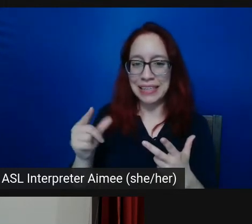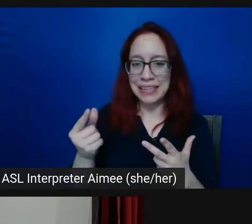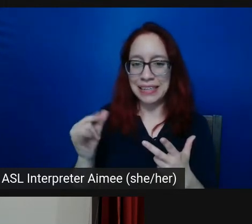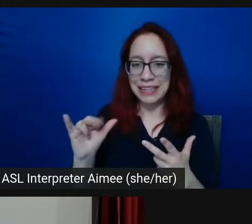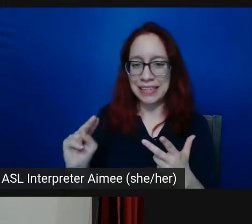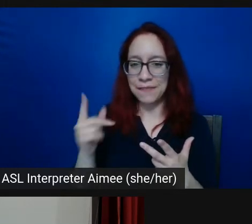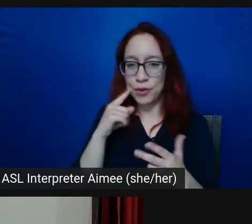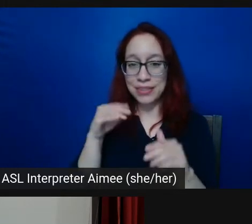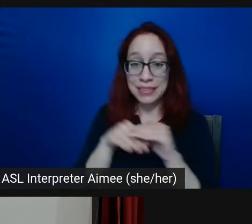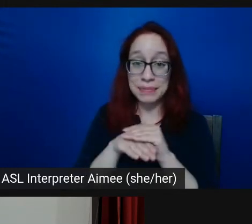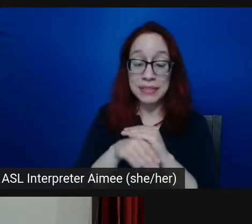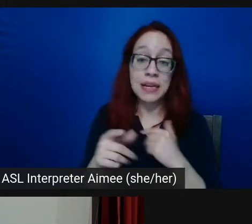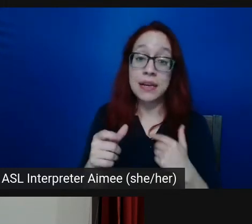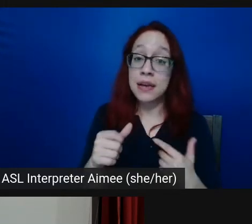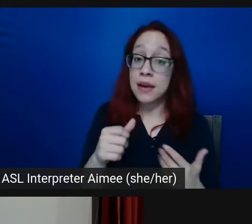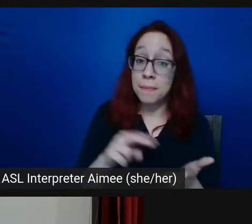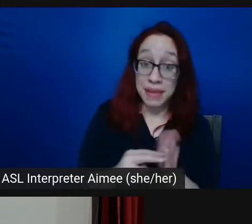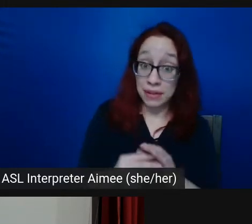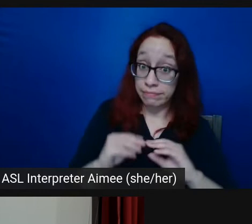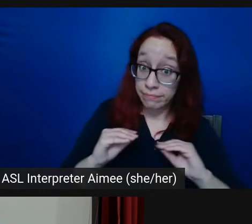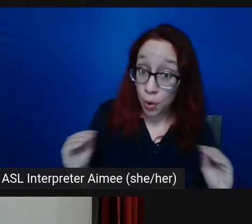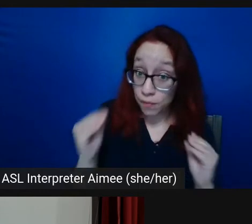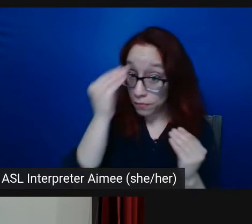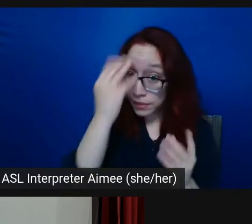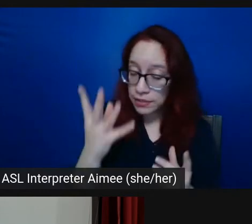Now, I'm not saying there isn't any, but I haven't found any information.